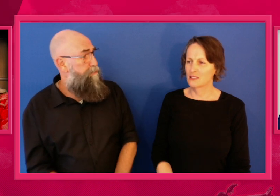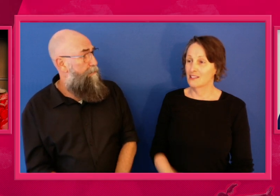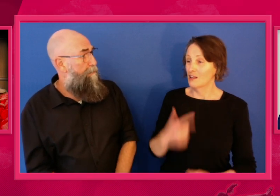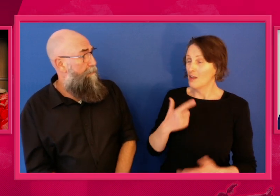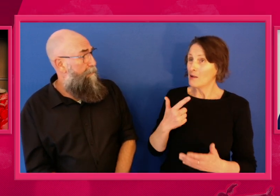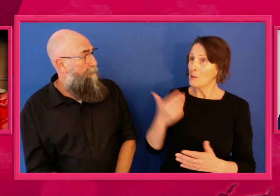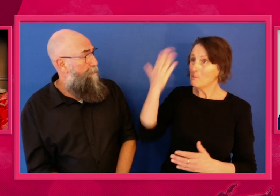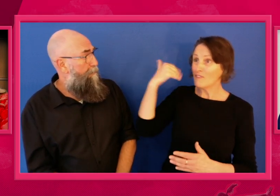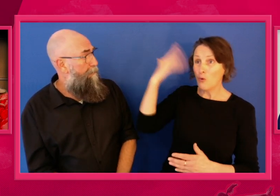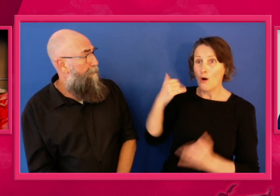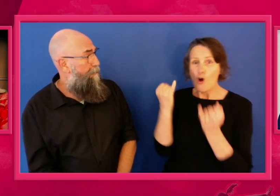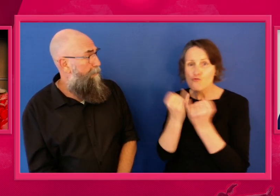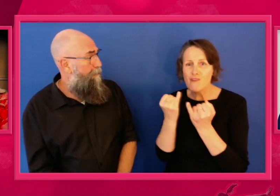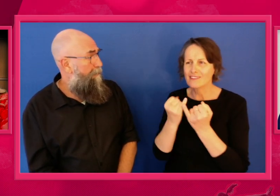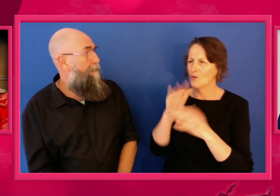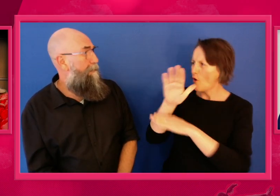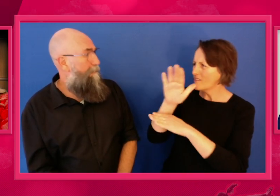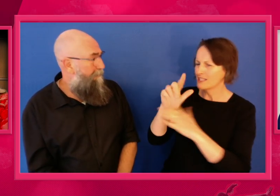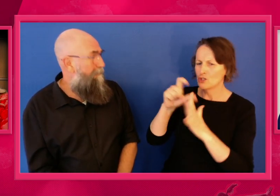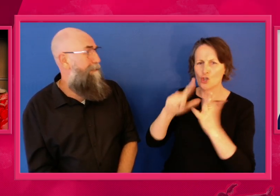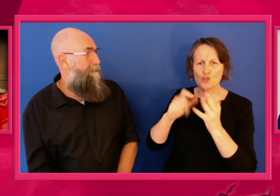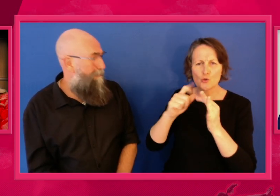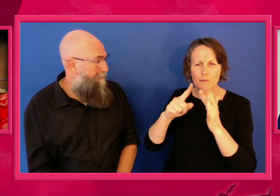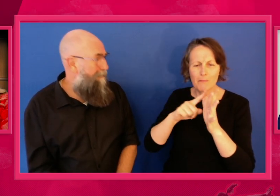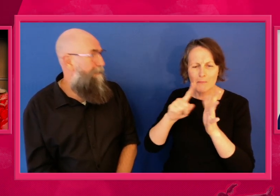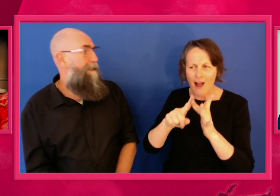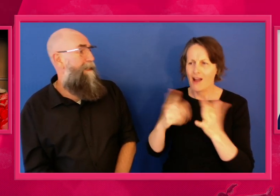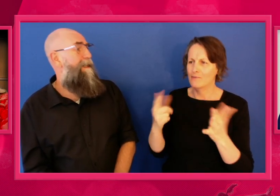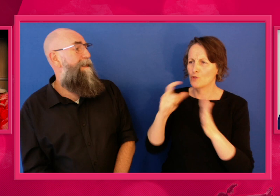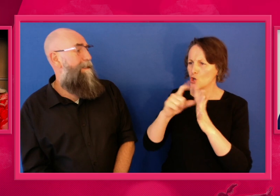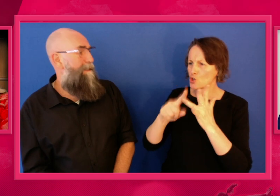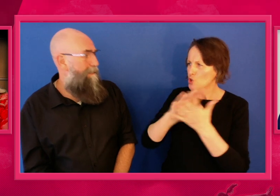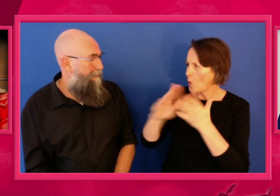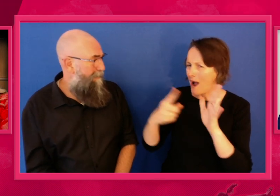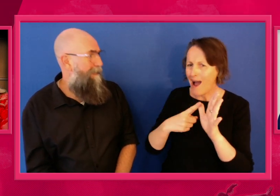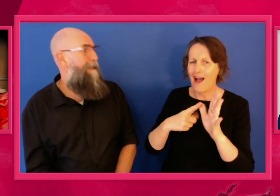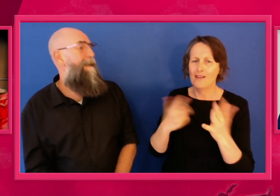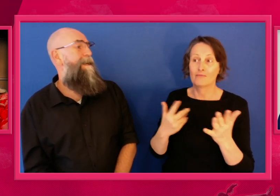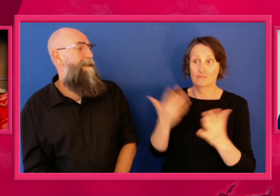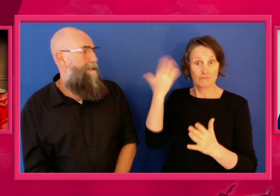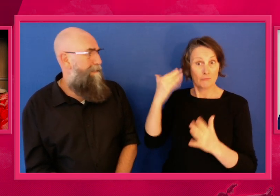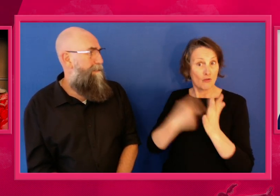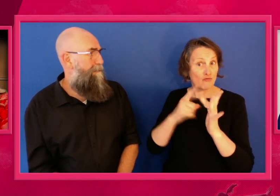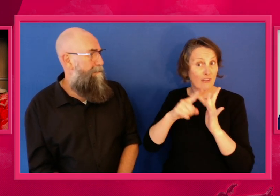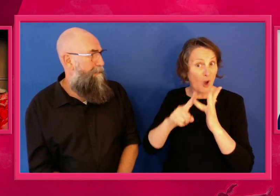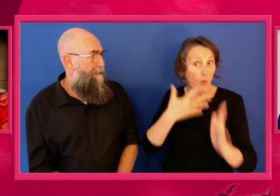a lot of different places before like, Dubai and Doha and all these places, and Rio was was really hot in itself as well. But just the humidity is, it was just unbelievable.